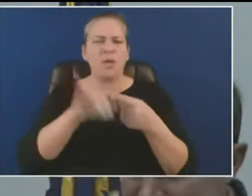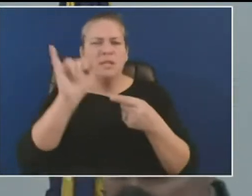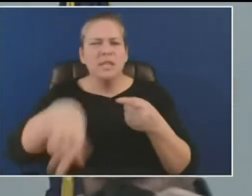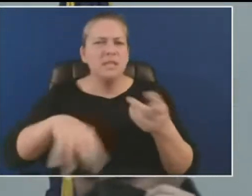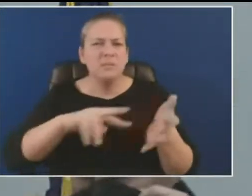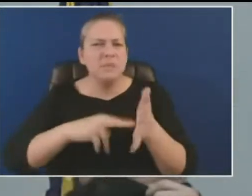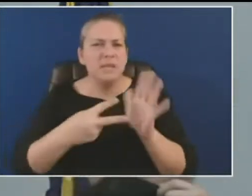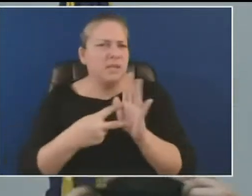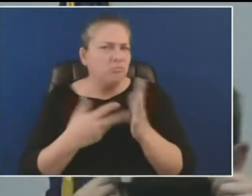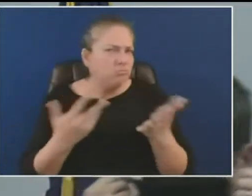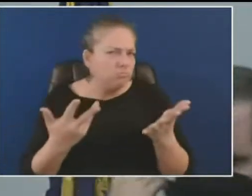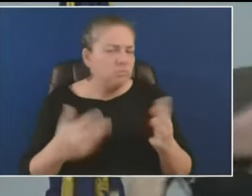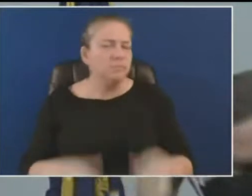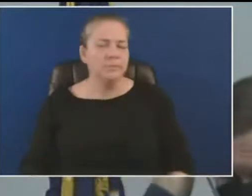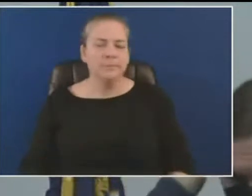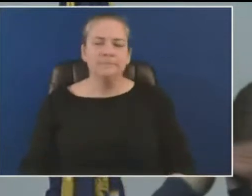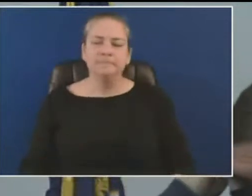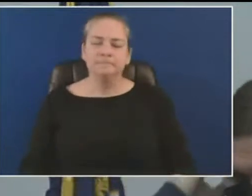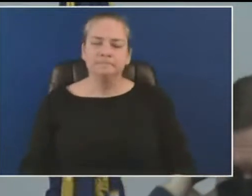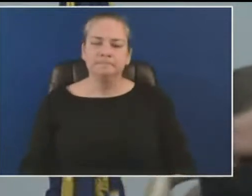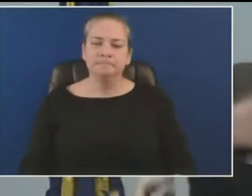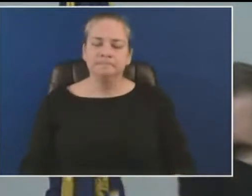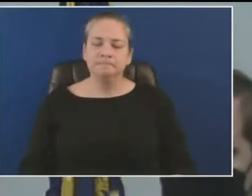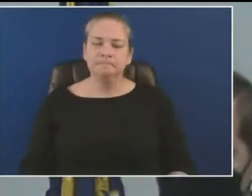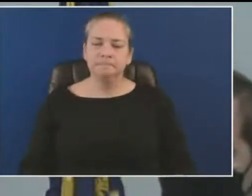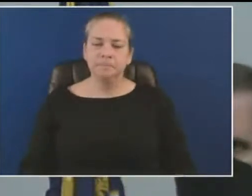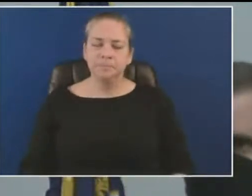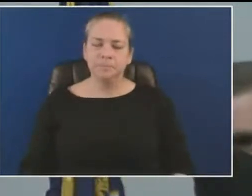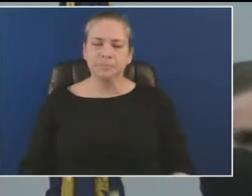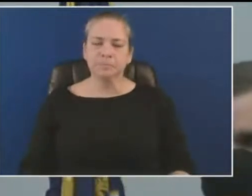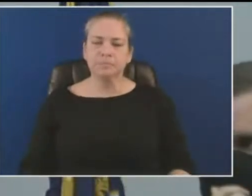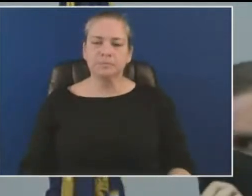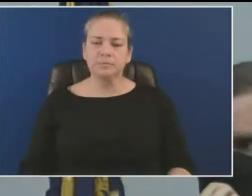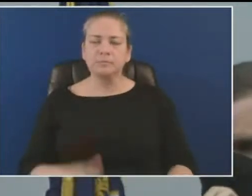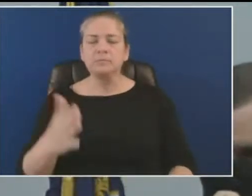Thank you, governor, and as the governor indicated, being granted an emergency